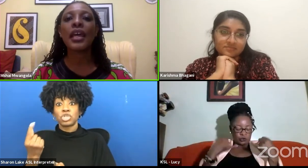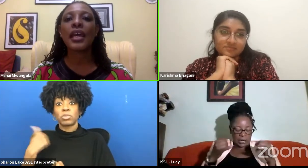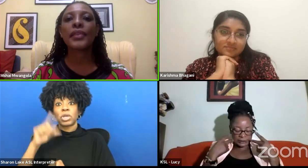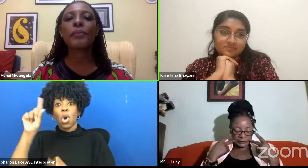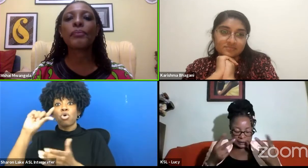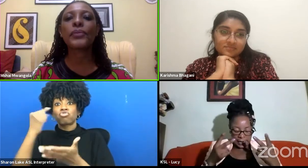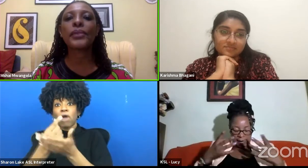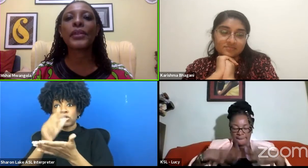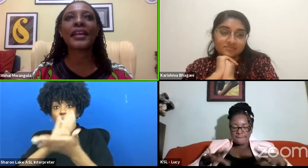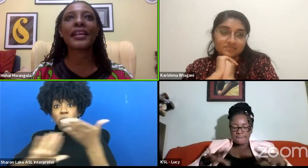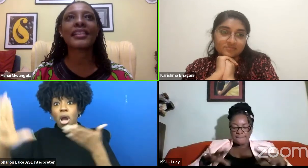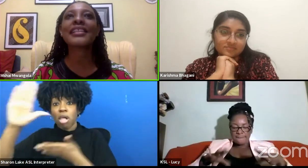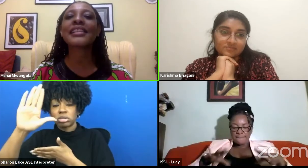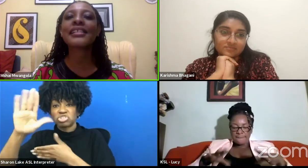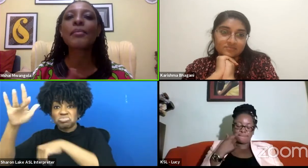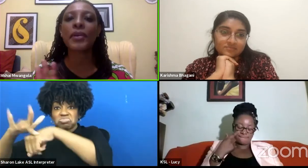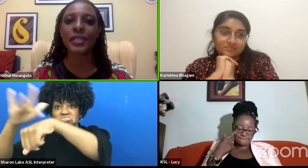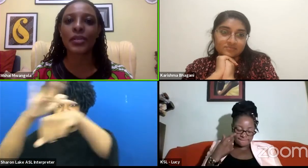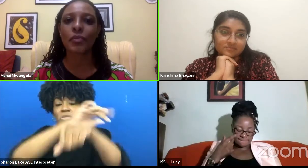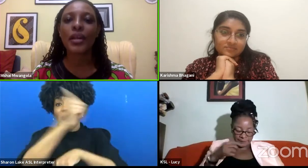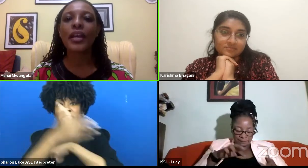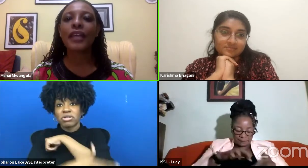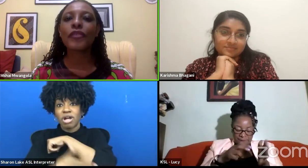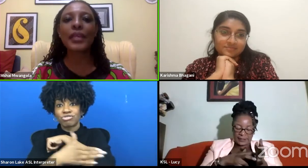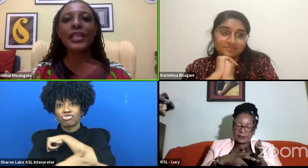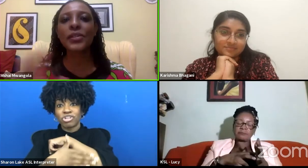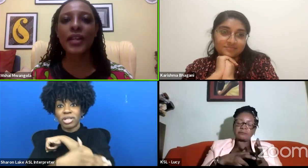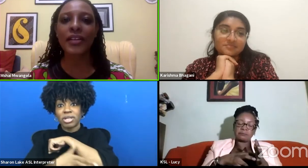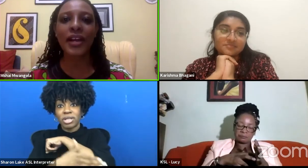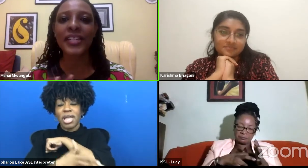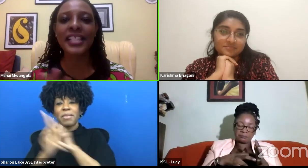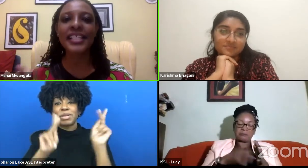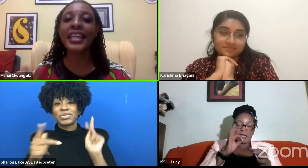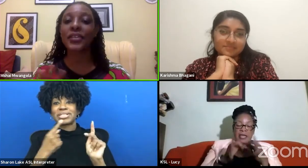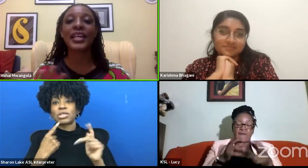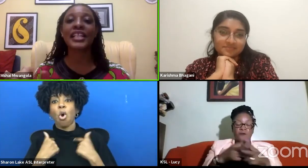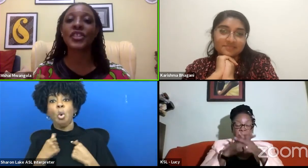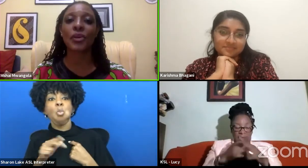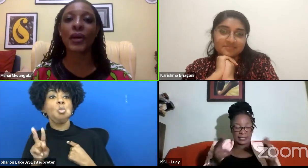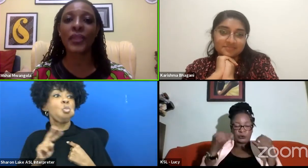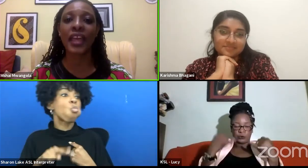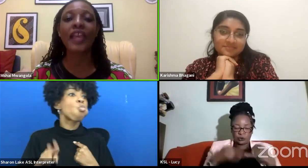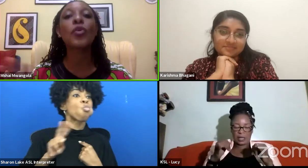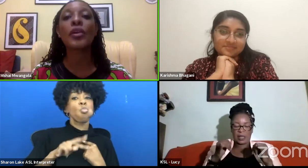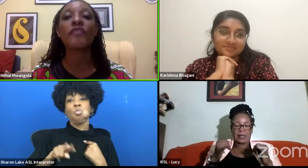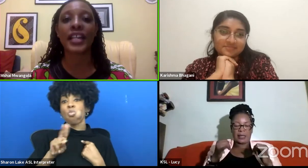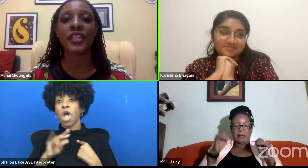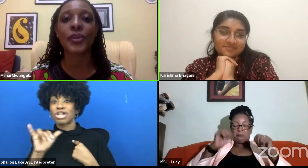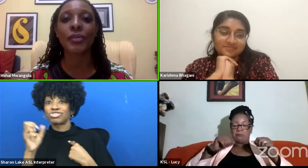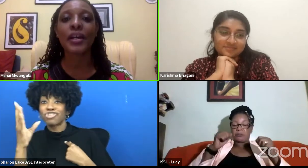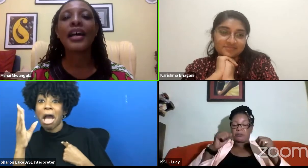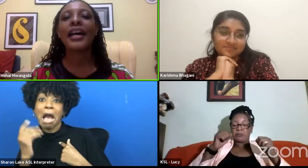it's a slippery slope. If you begin to look around and see can you get a job out there, you will find a job.